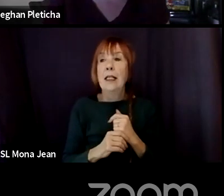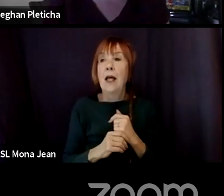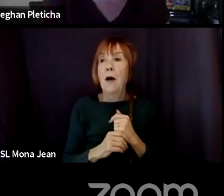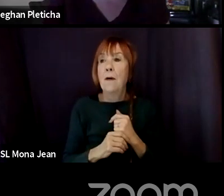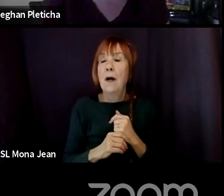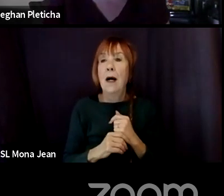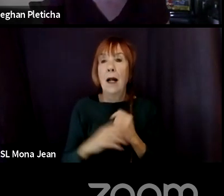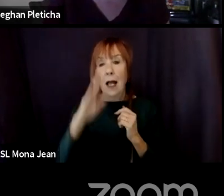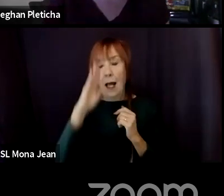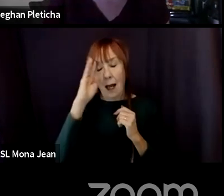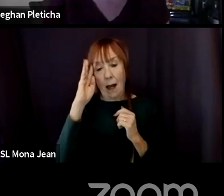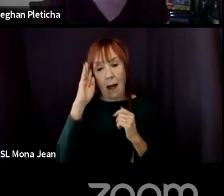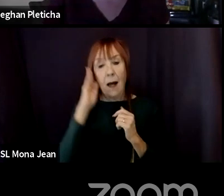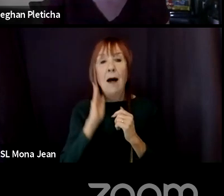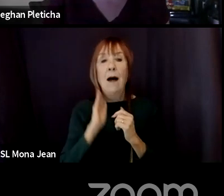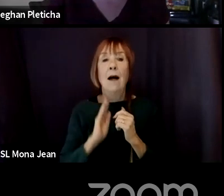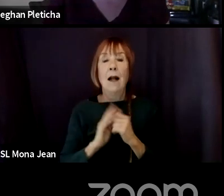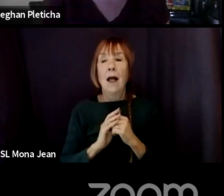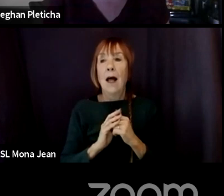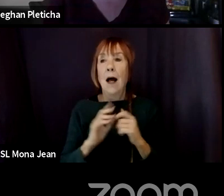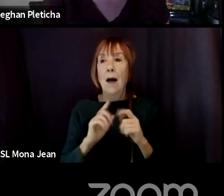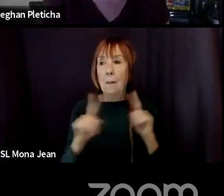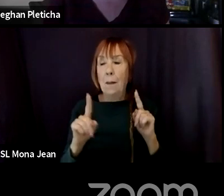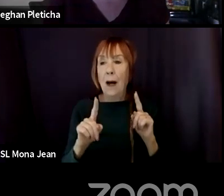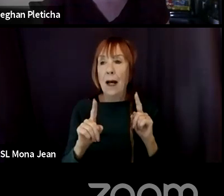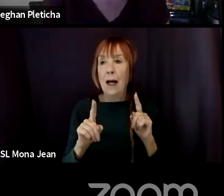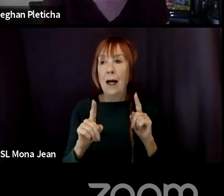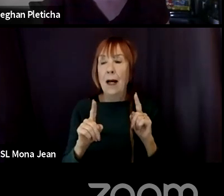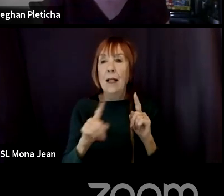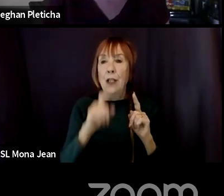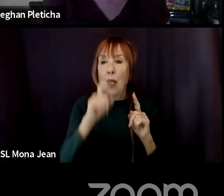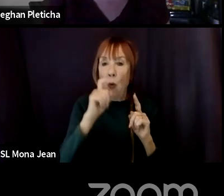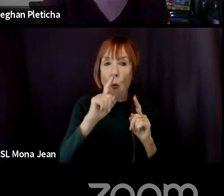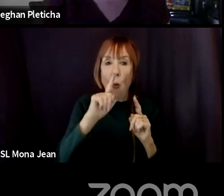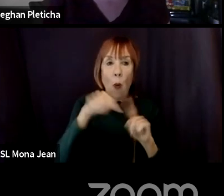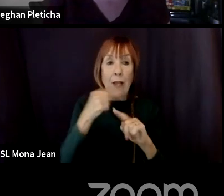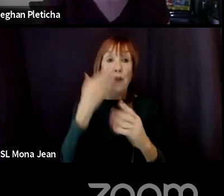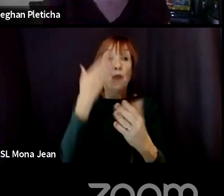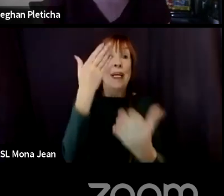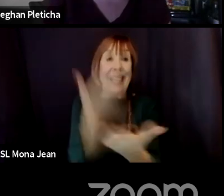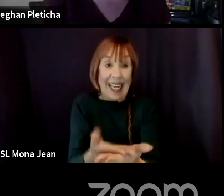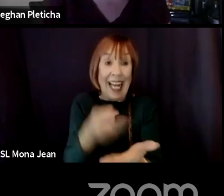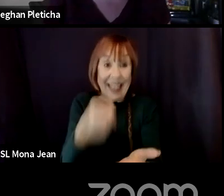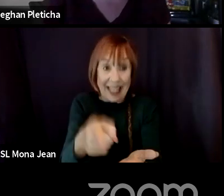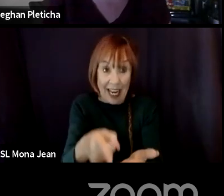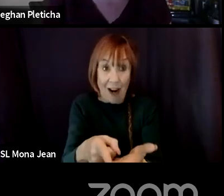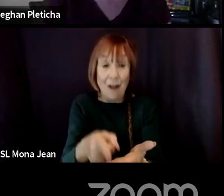And knowing how to think about those meetings and not dread them is a really useful skill.